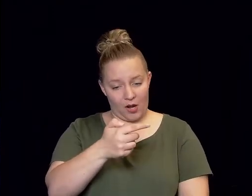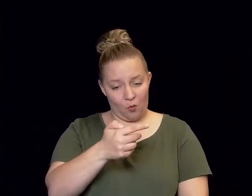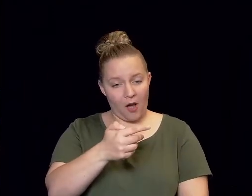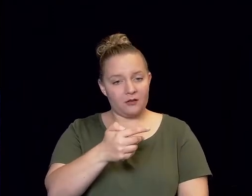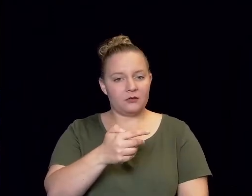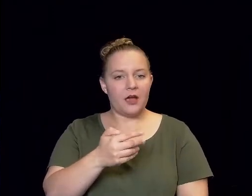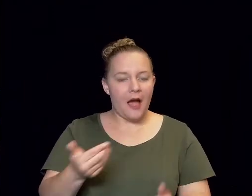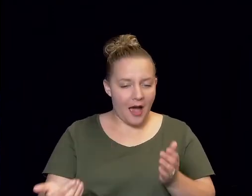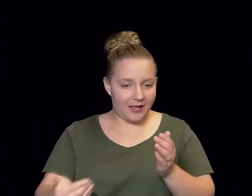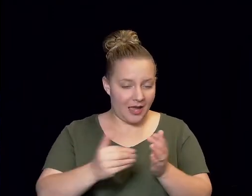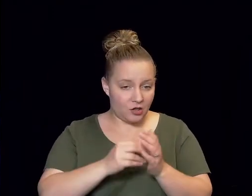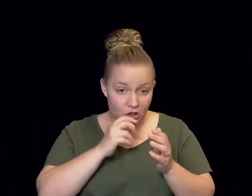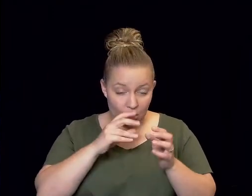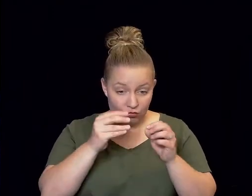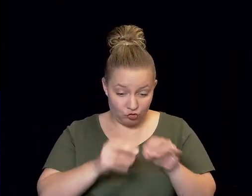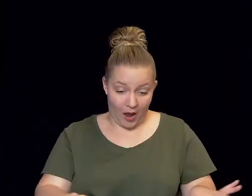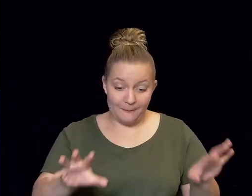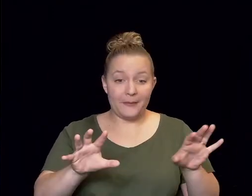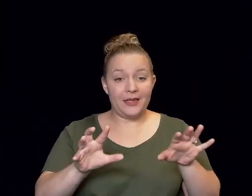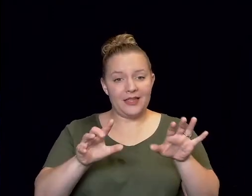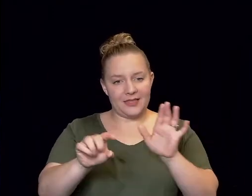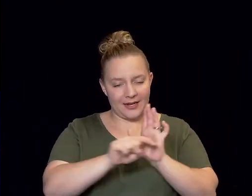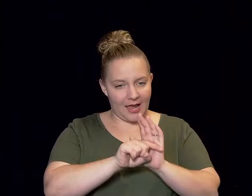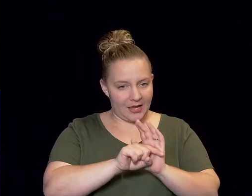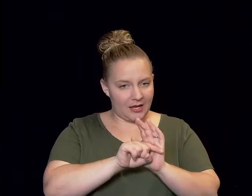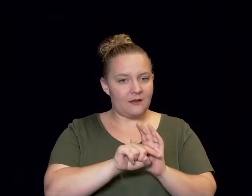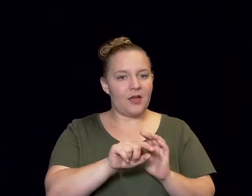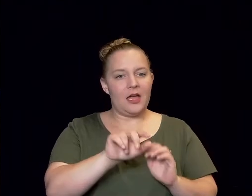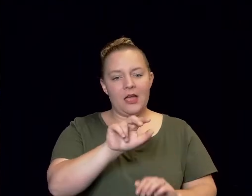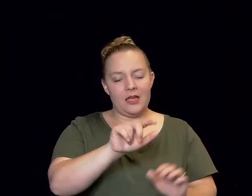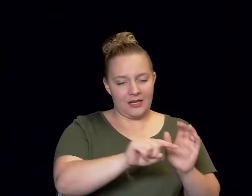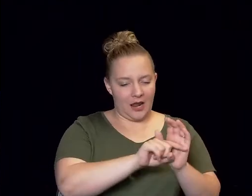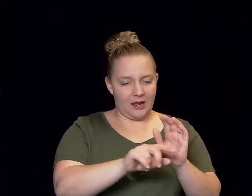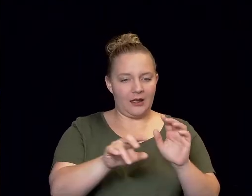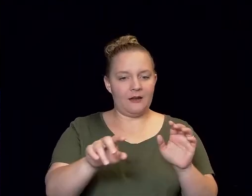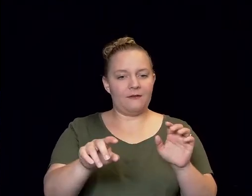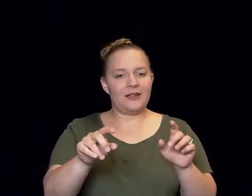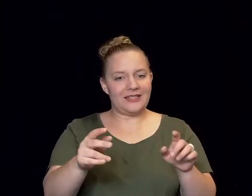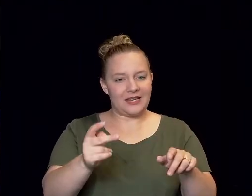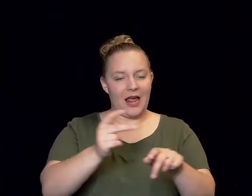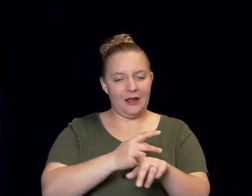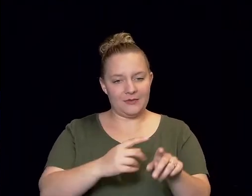this negative. So because it is negative, a negative times a positive is very much negative. Go ahead